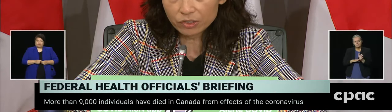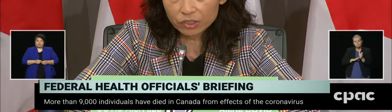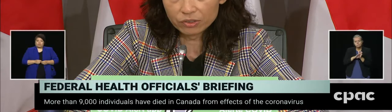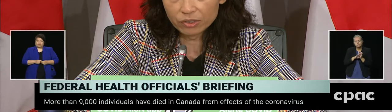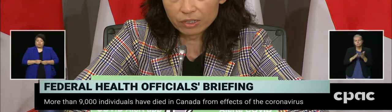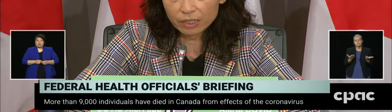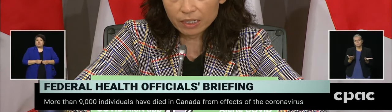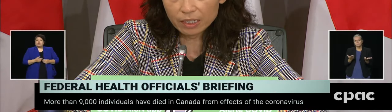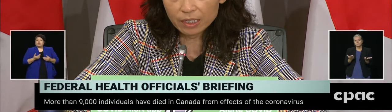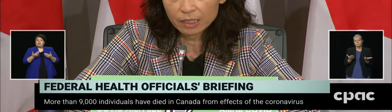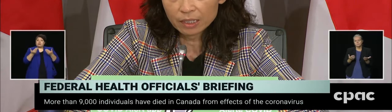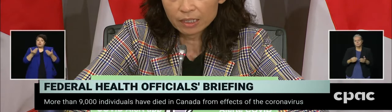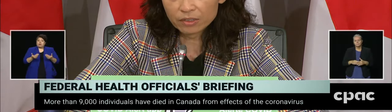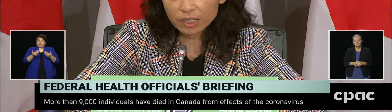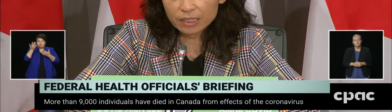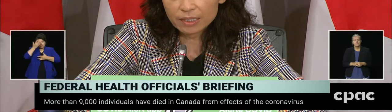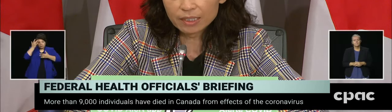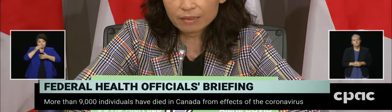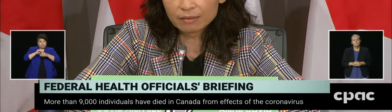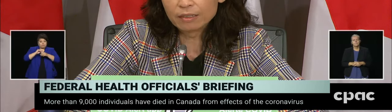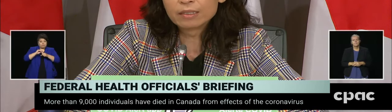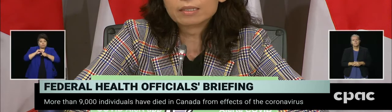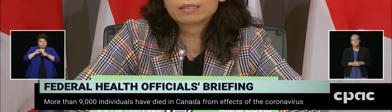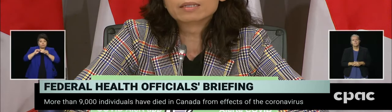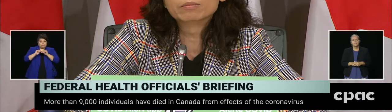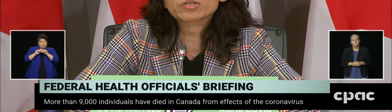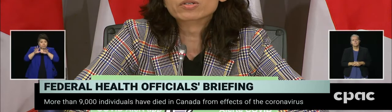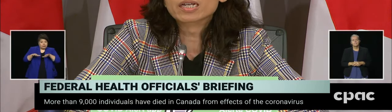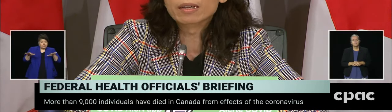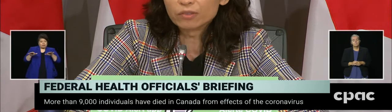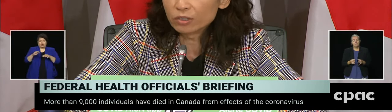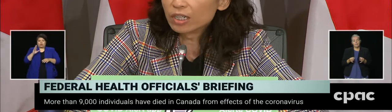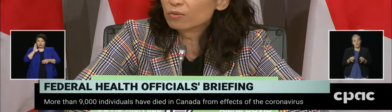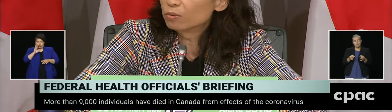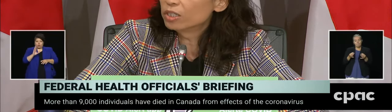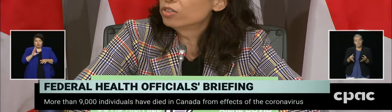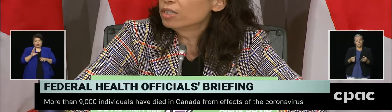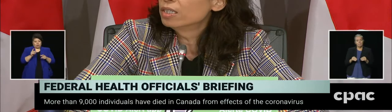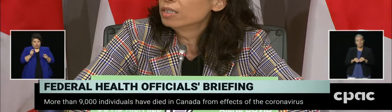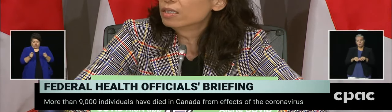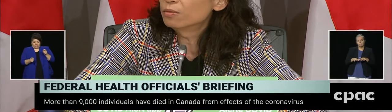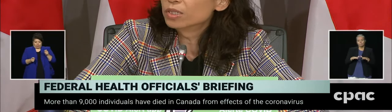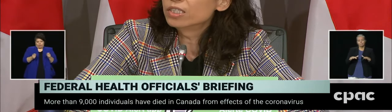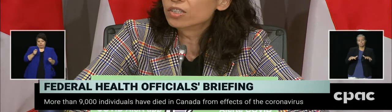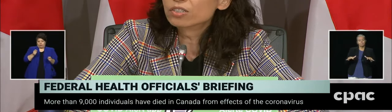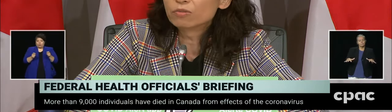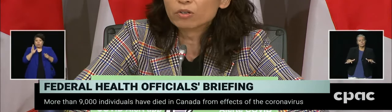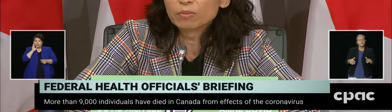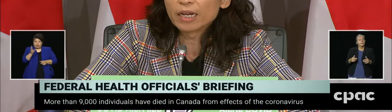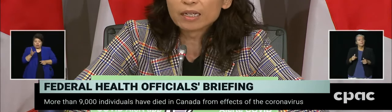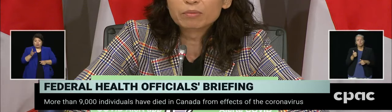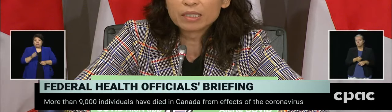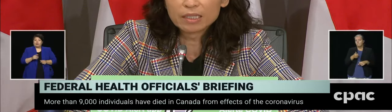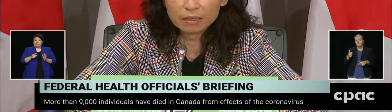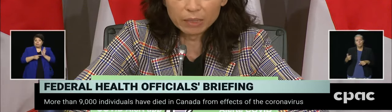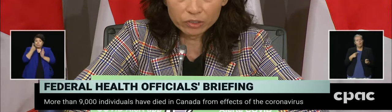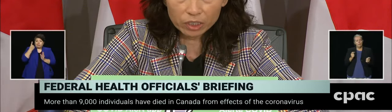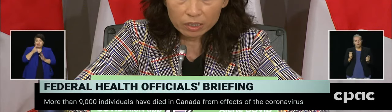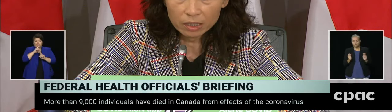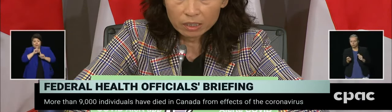BUT I THINK ALONG WITH THIS